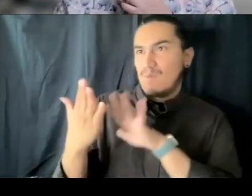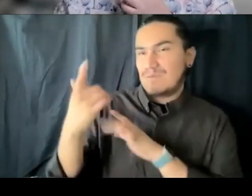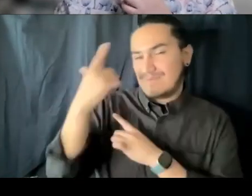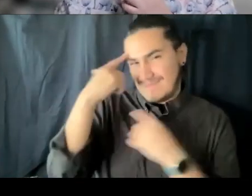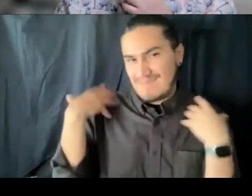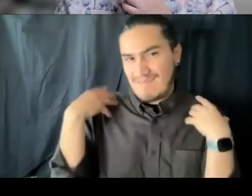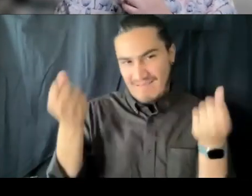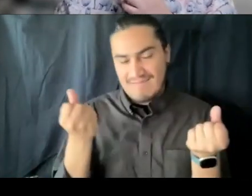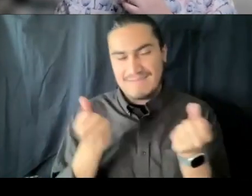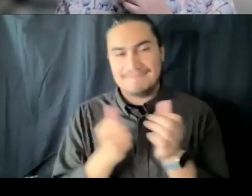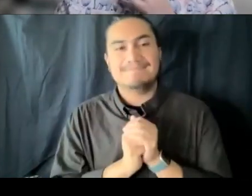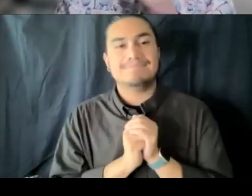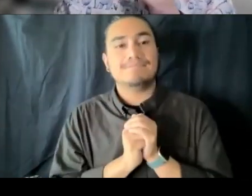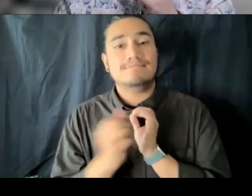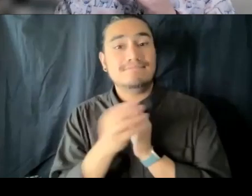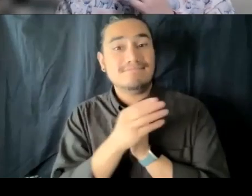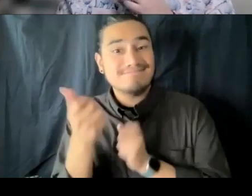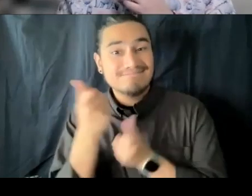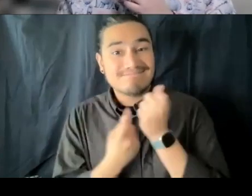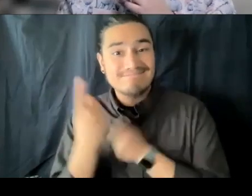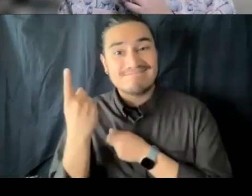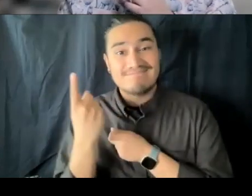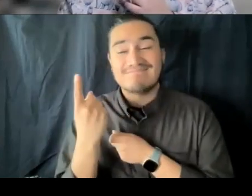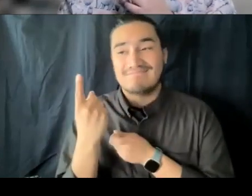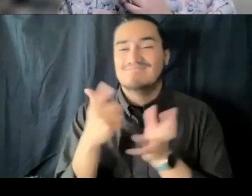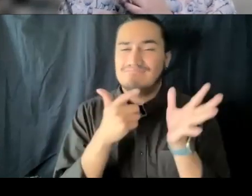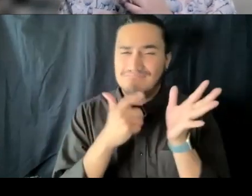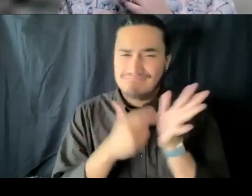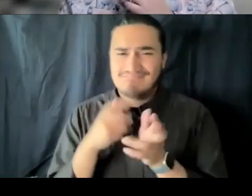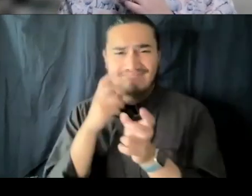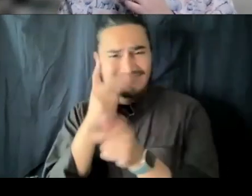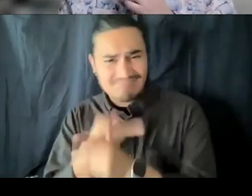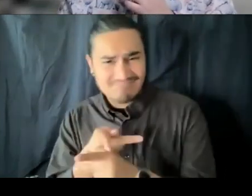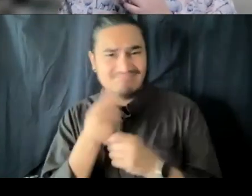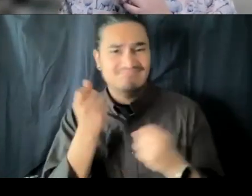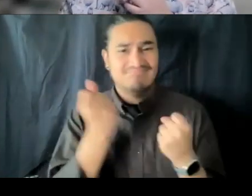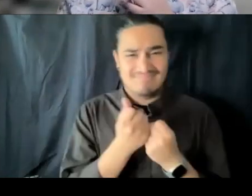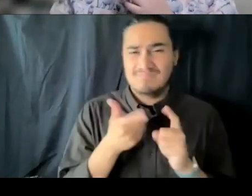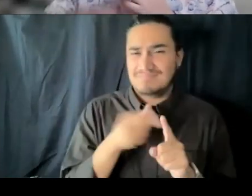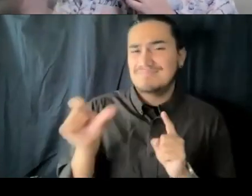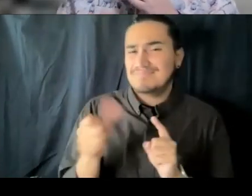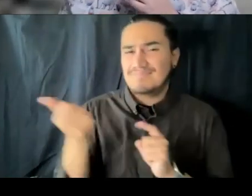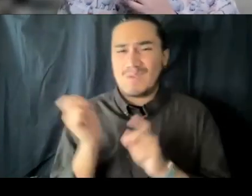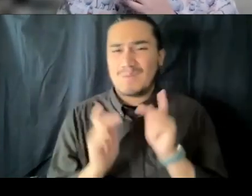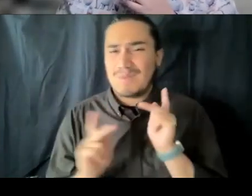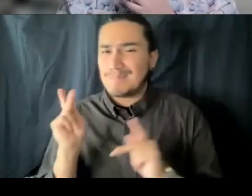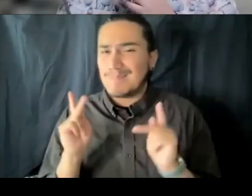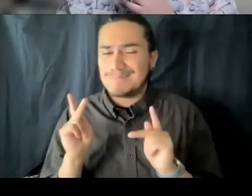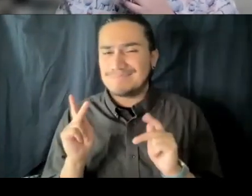and everyone needs care and support from others. And there is no one on this planet